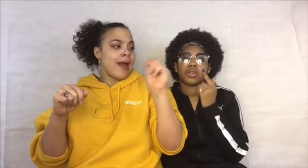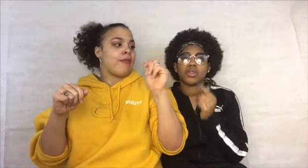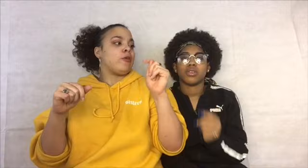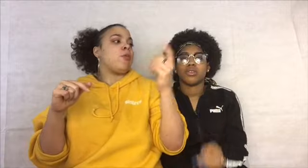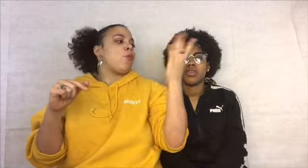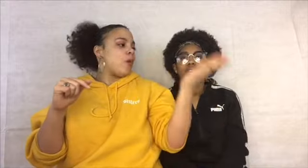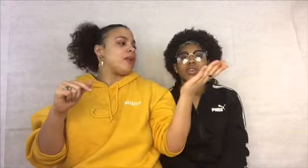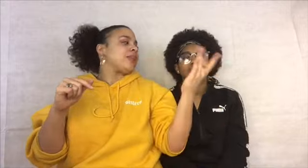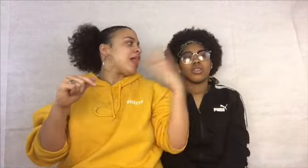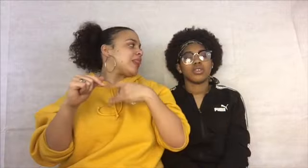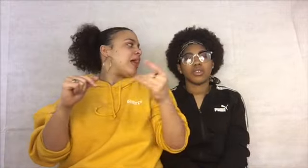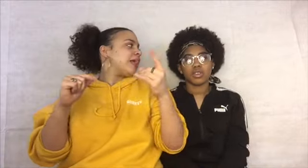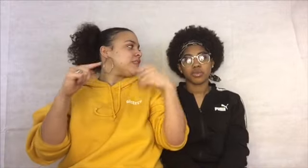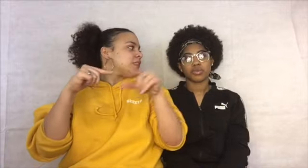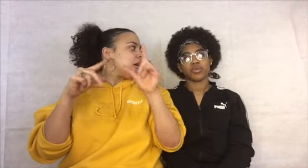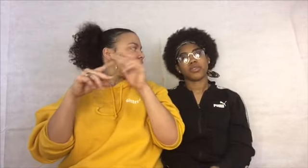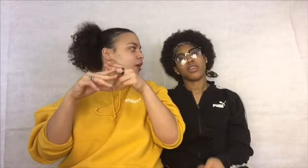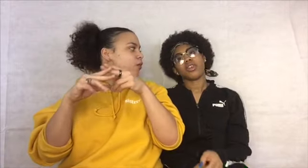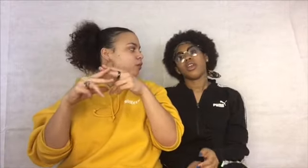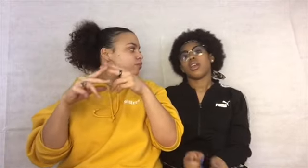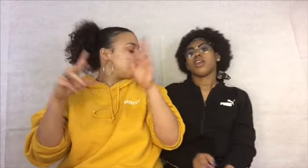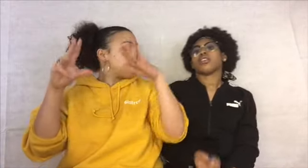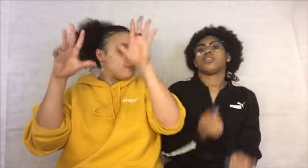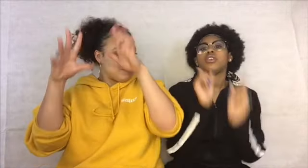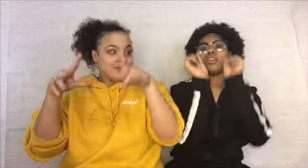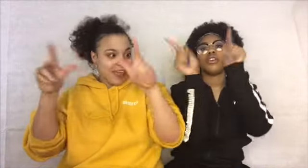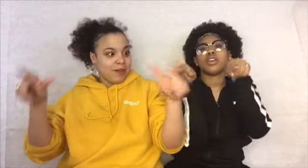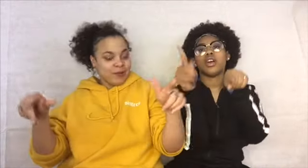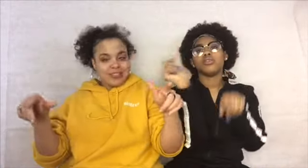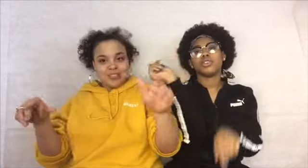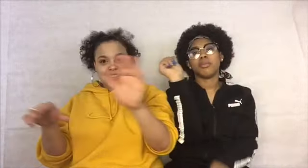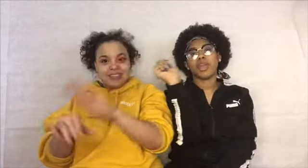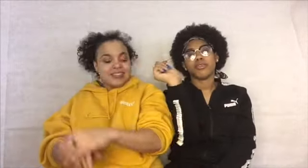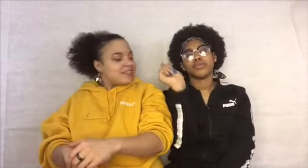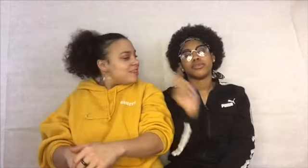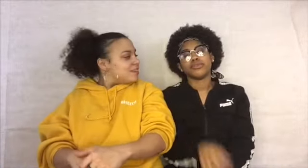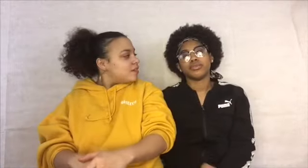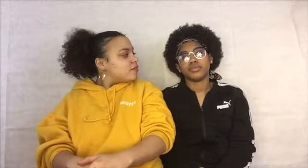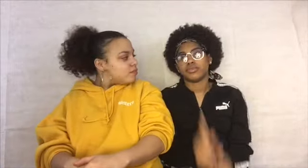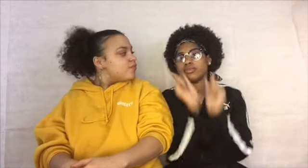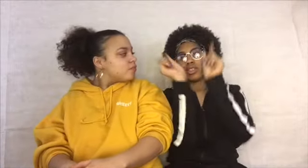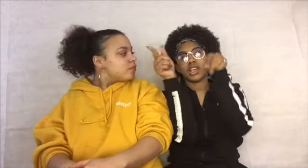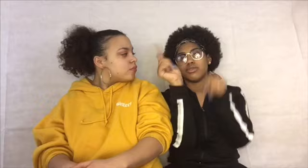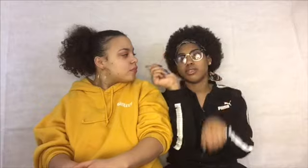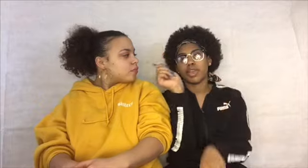bathroom" What is that like in American Sign Language? "Bathroom go."